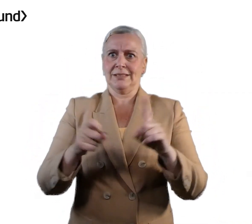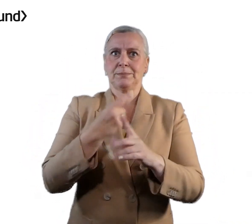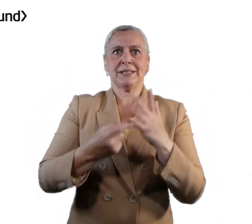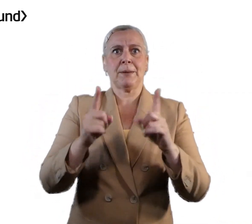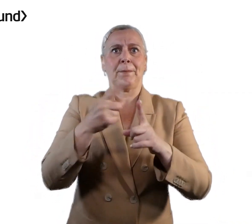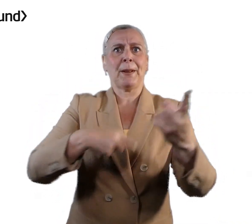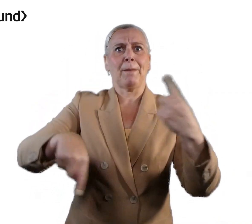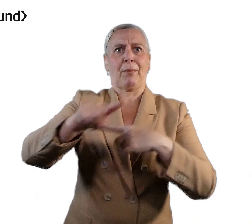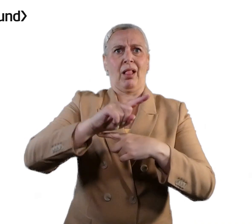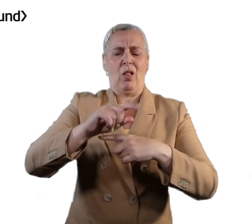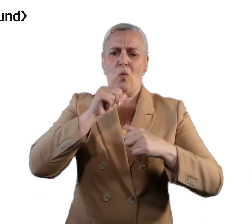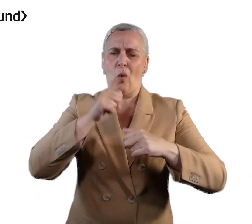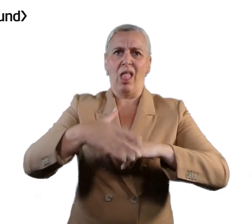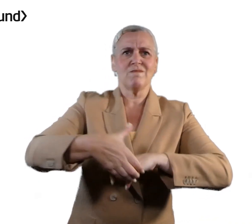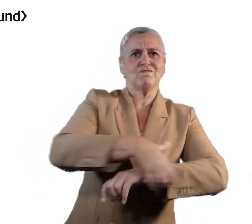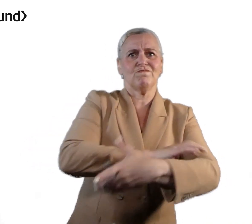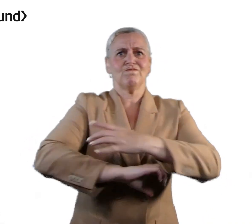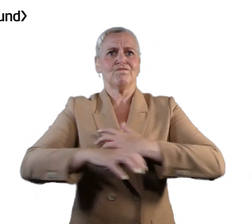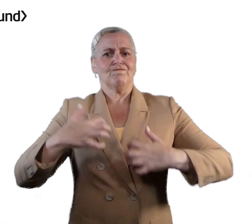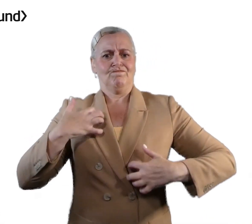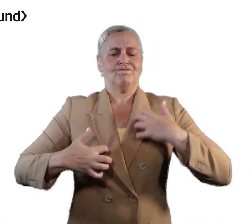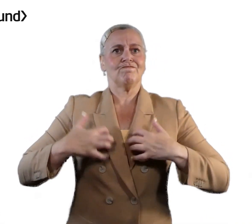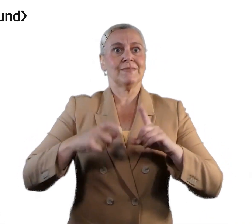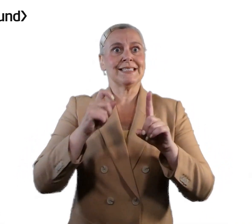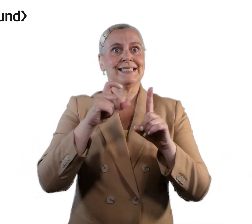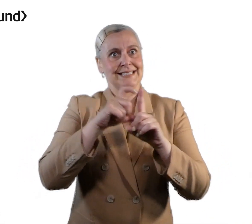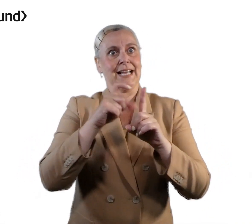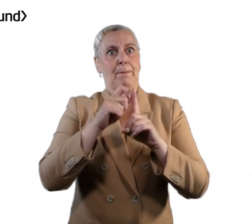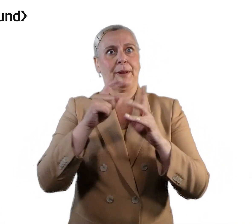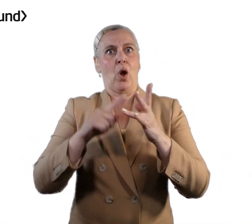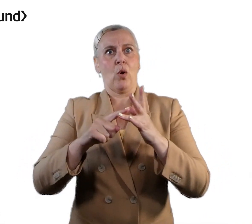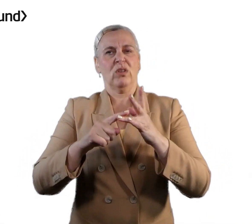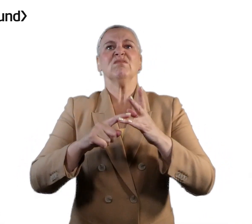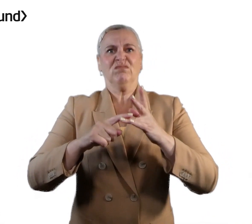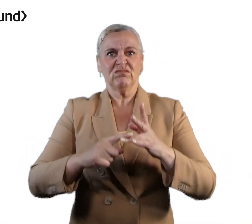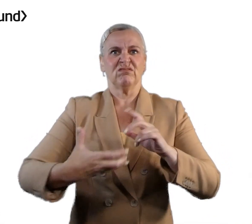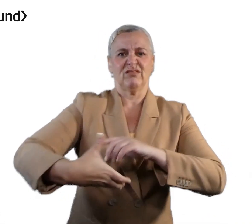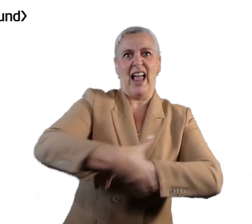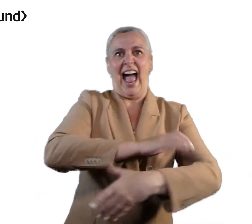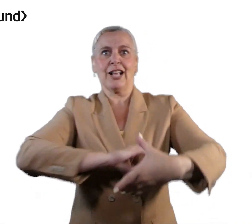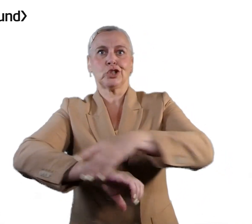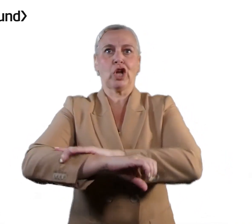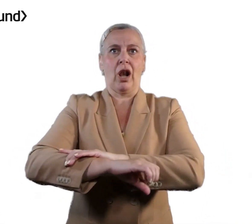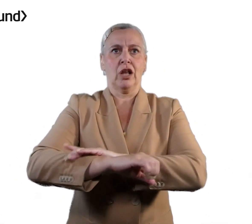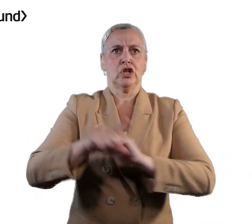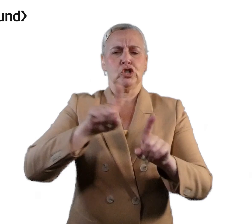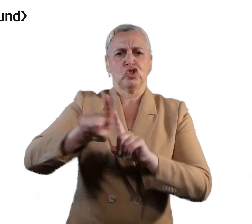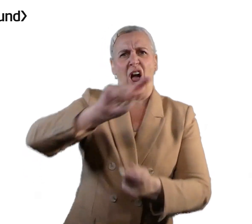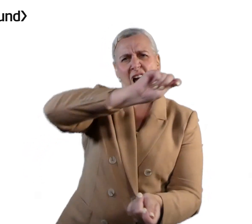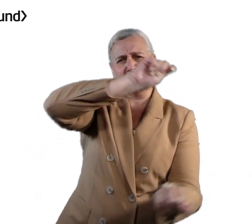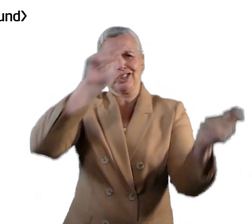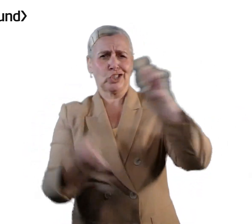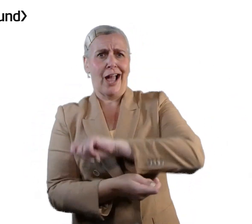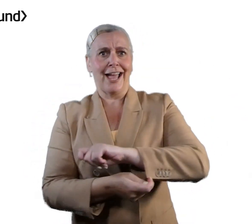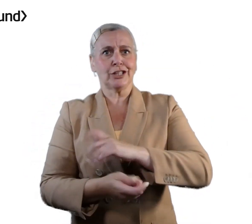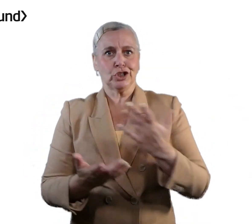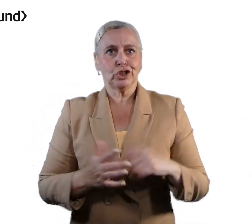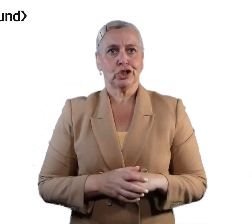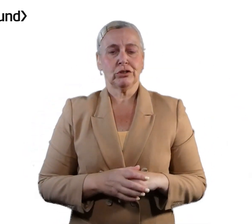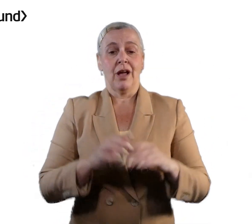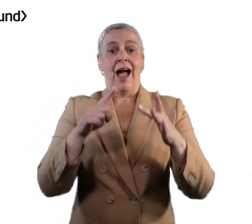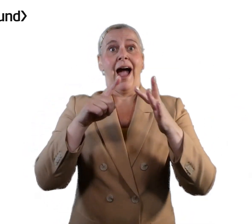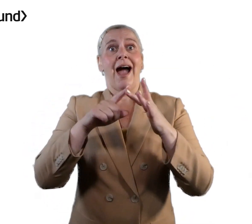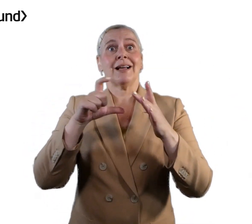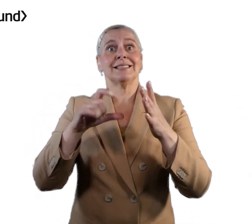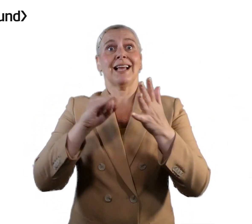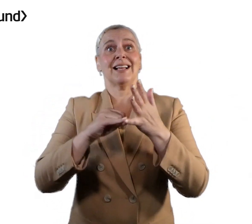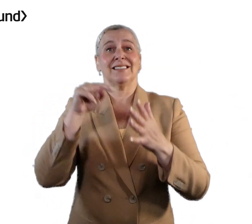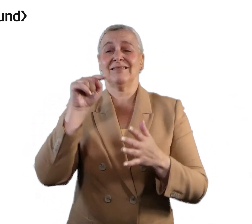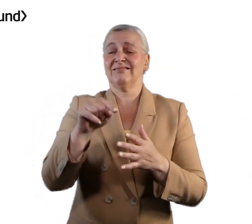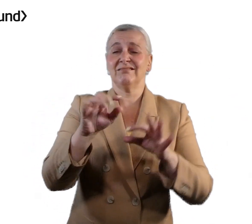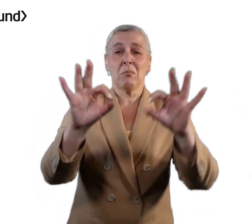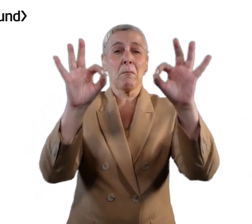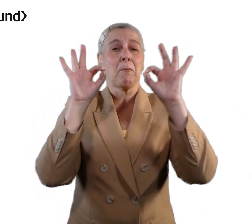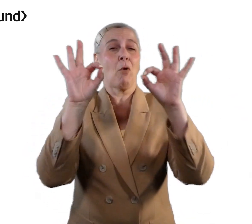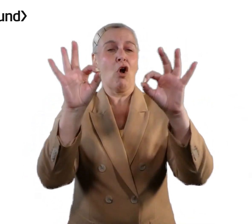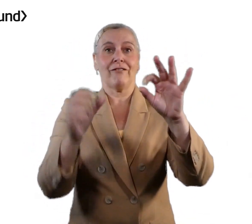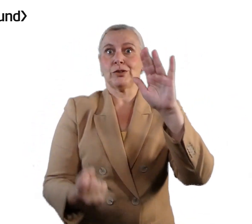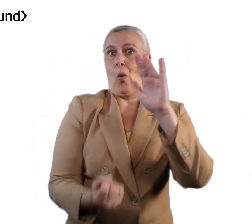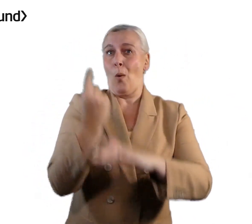for Disabled people will motivate DPOs to make the most of the opportunities that ICSs present.